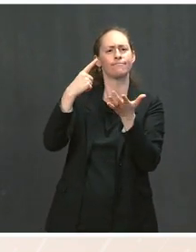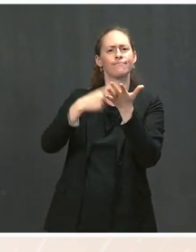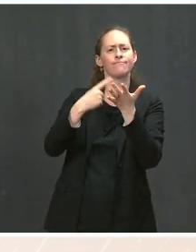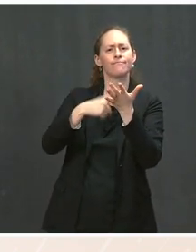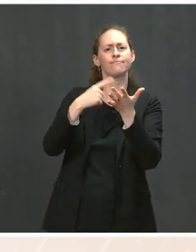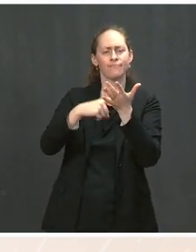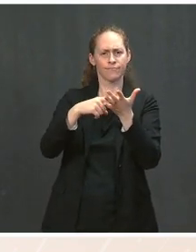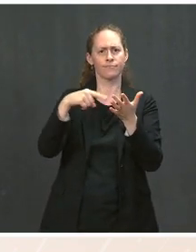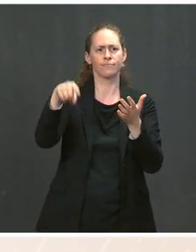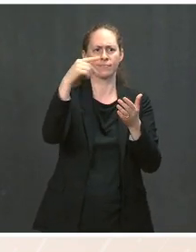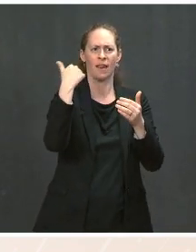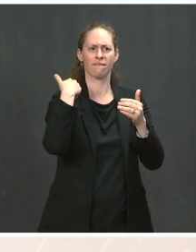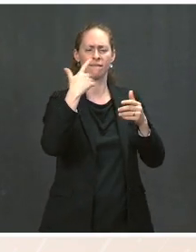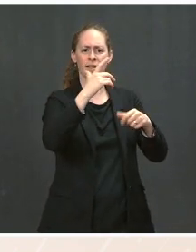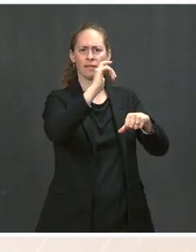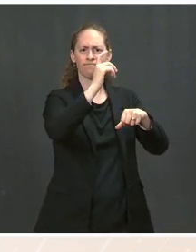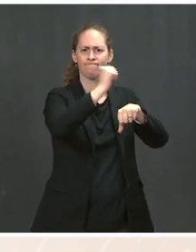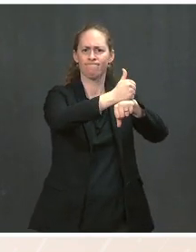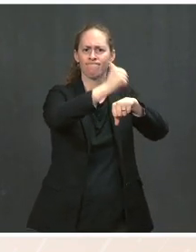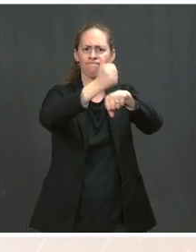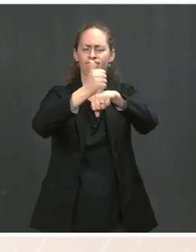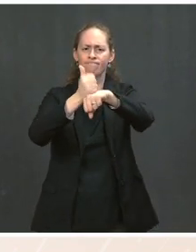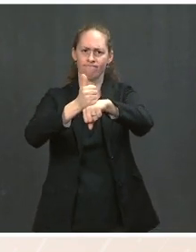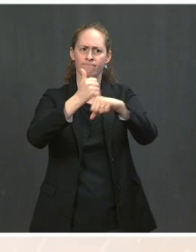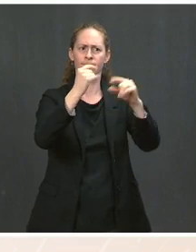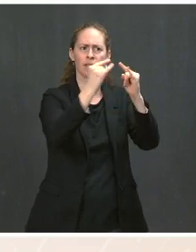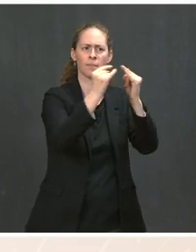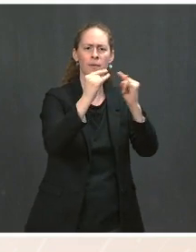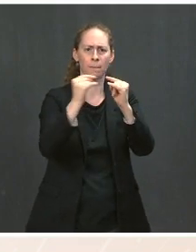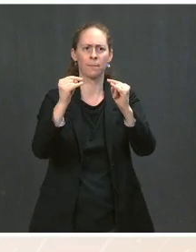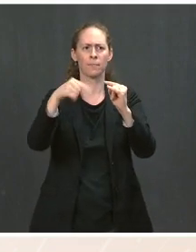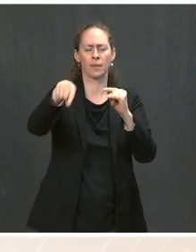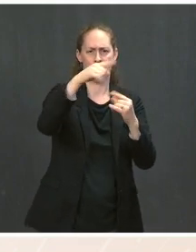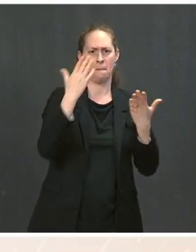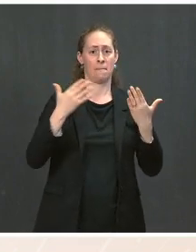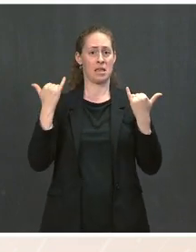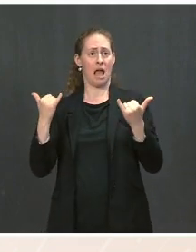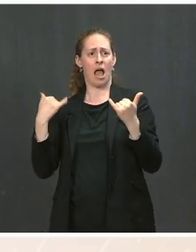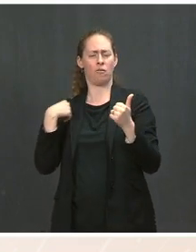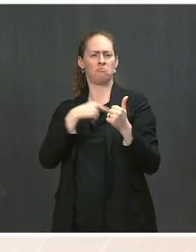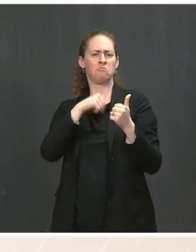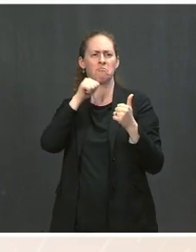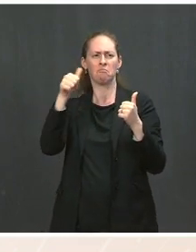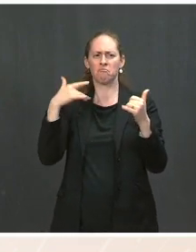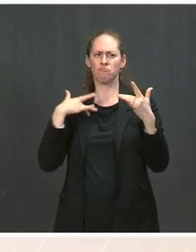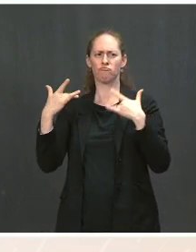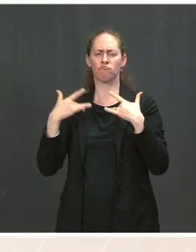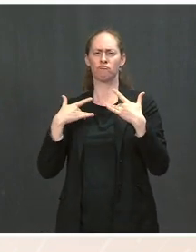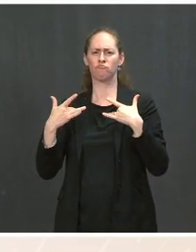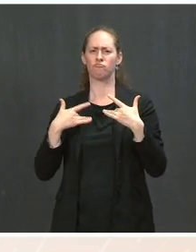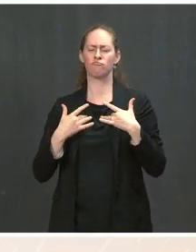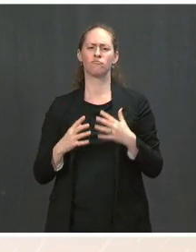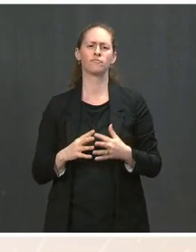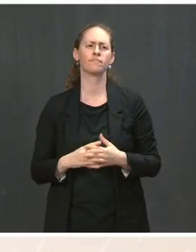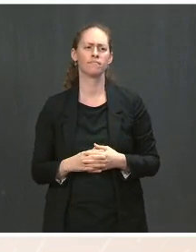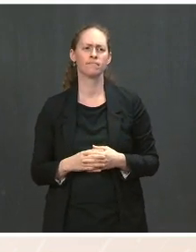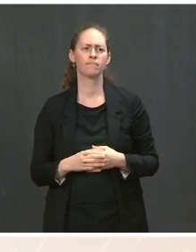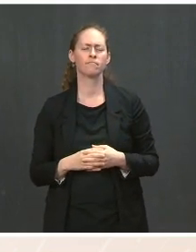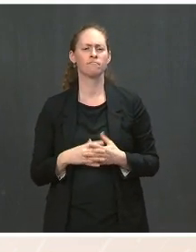And I think the big concern is not necessarily, right now, when is the President going to sign the directive; it's what are the issues that are holding it up.